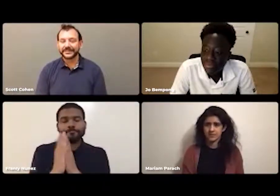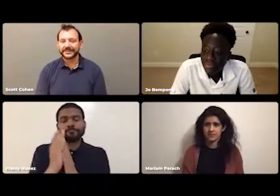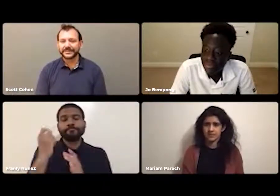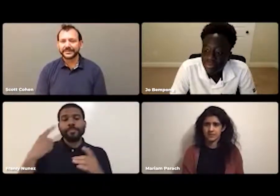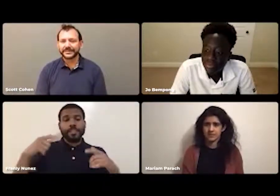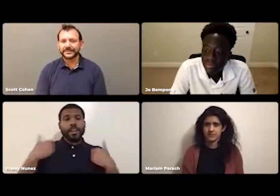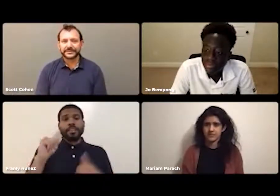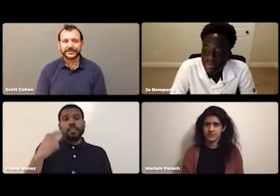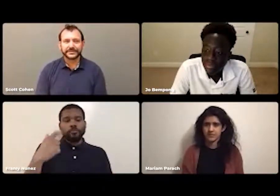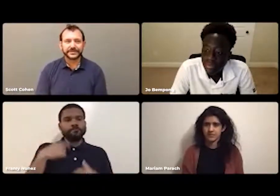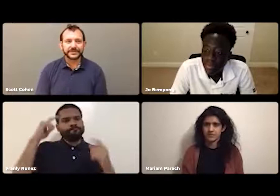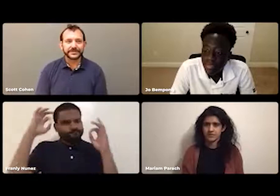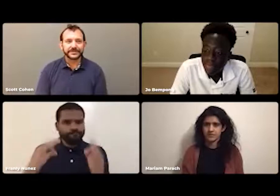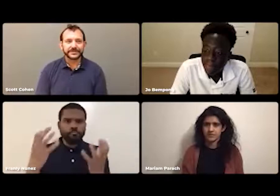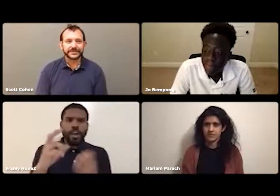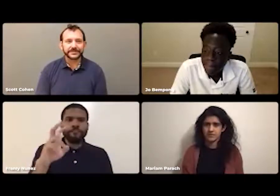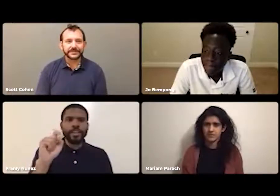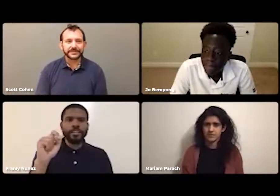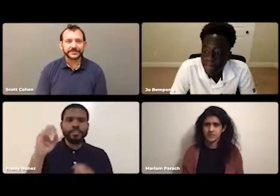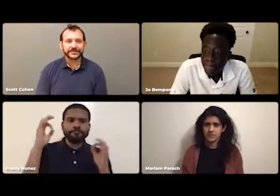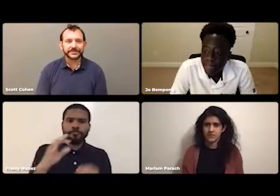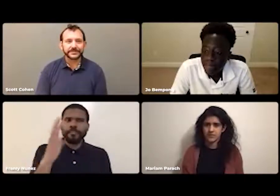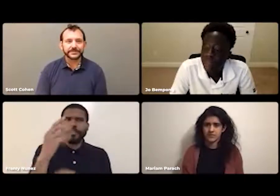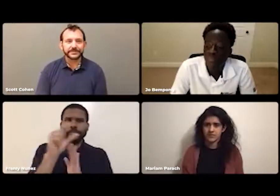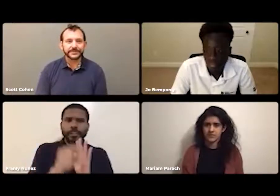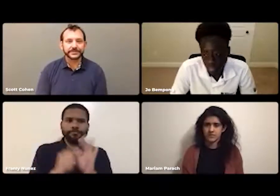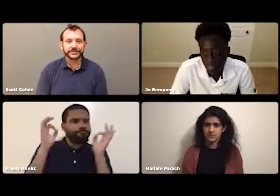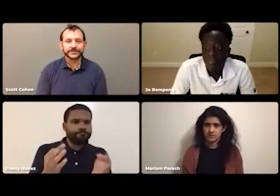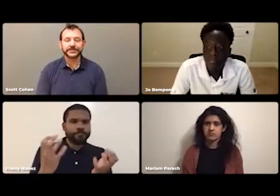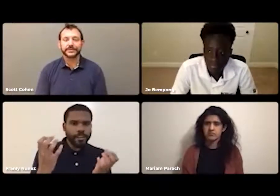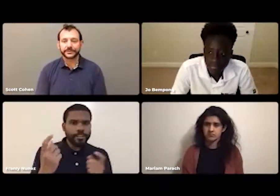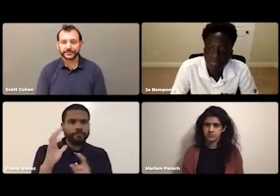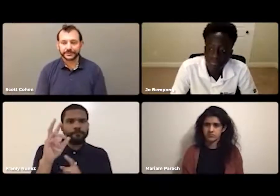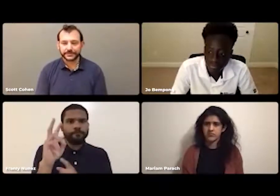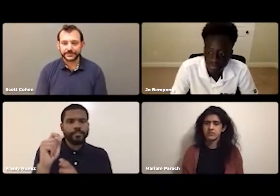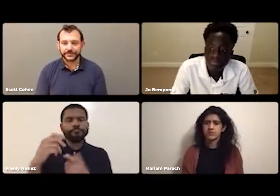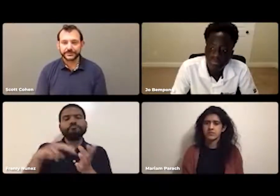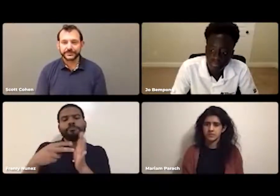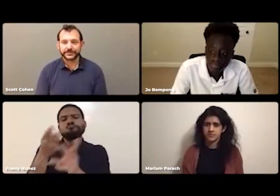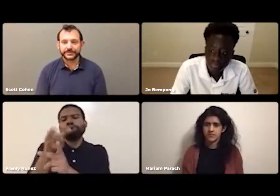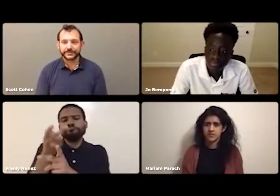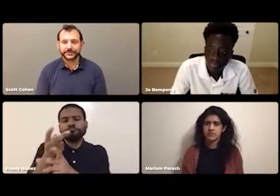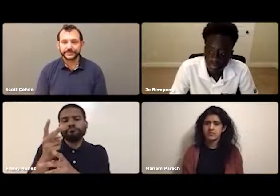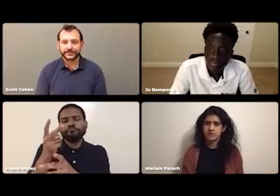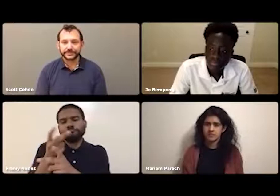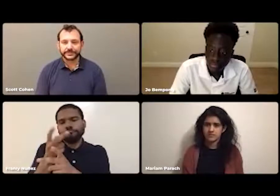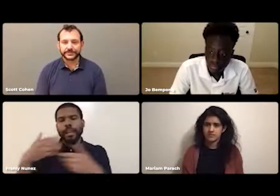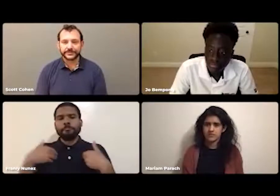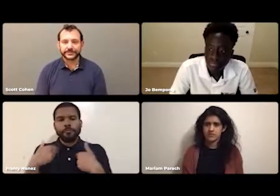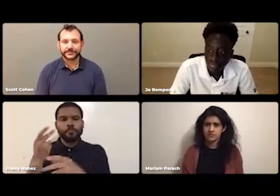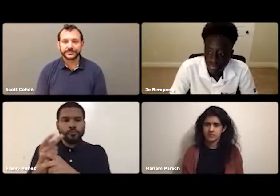I had some motivation for it, but I decided I wanted to be a veterinarian.